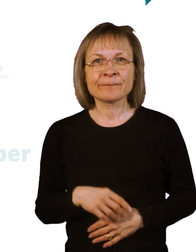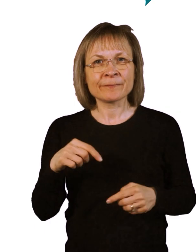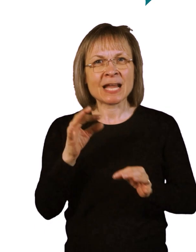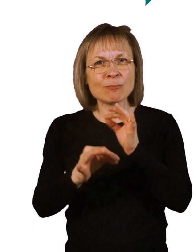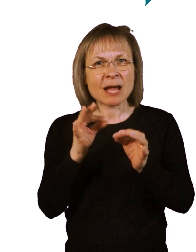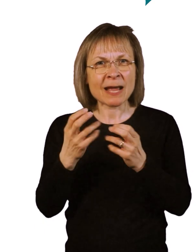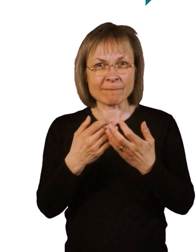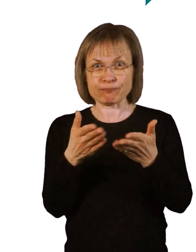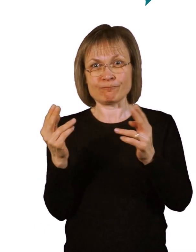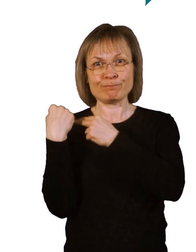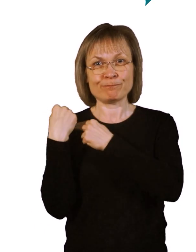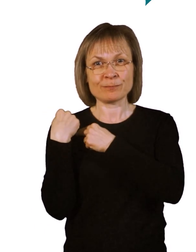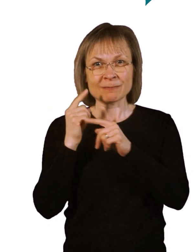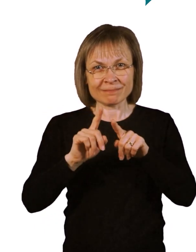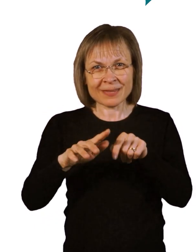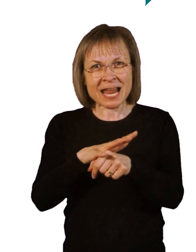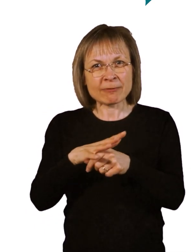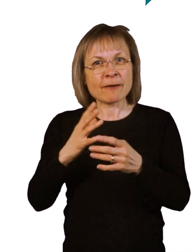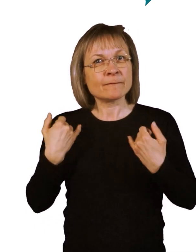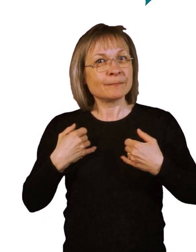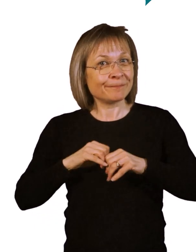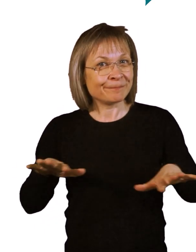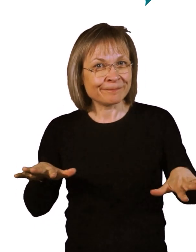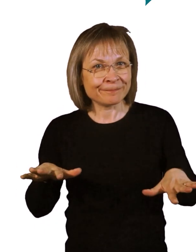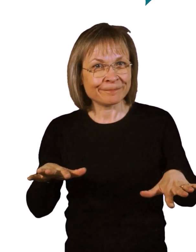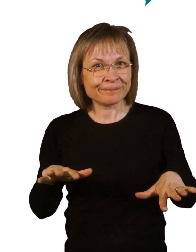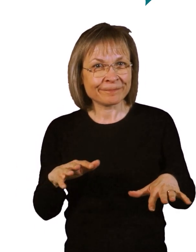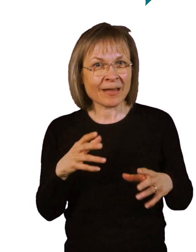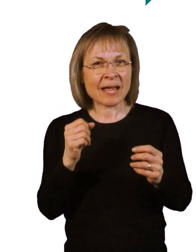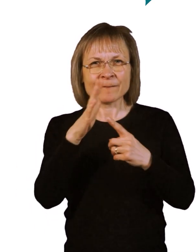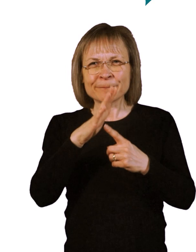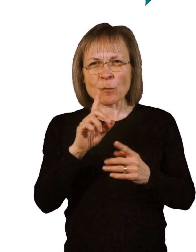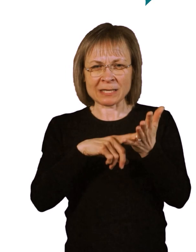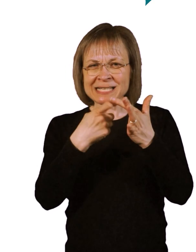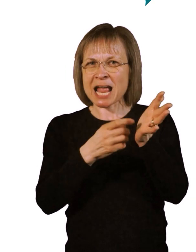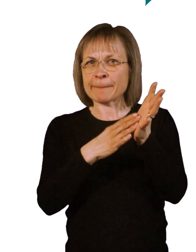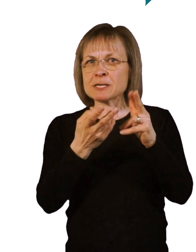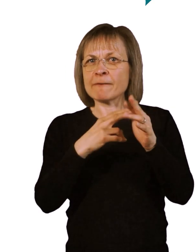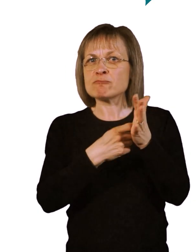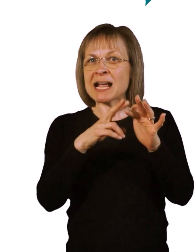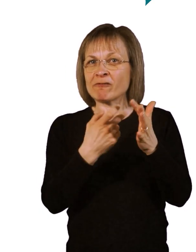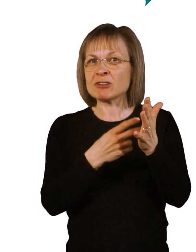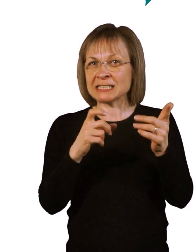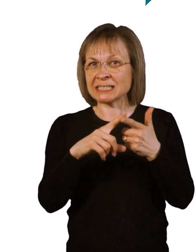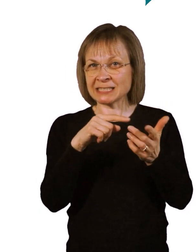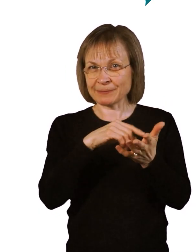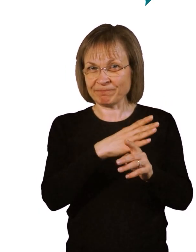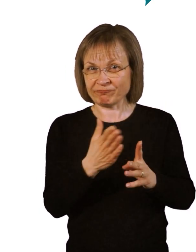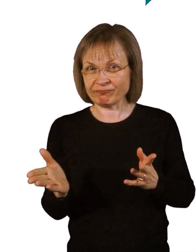The Inquiry has a broad remit covering different aspects of the pandemic. These key areas of investigation, which we call our Terms of Reference,